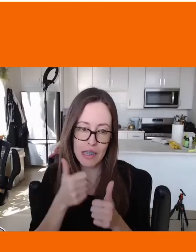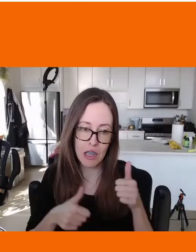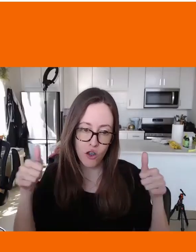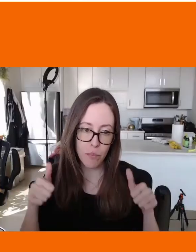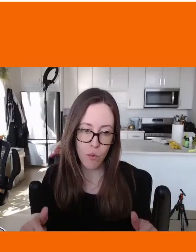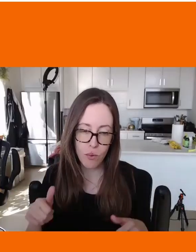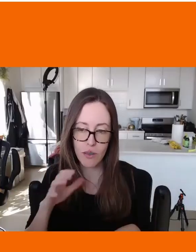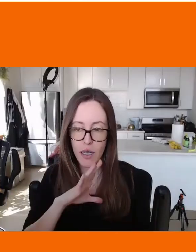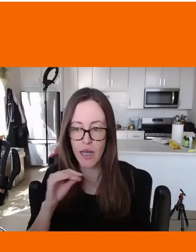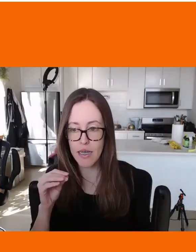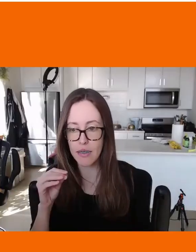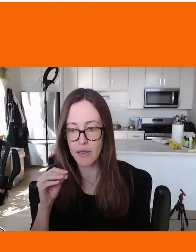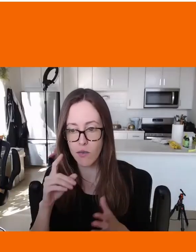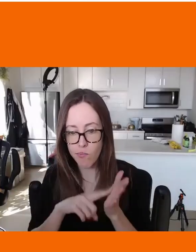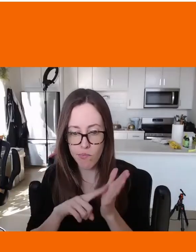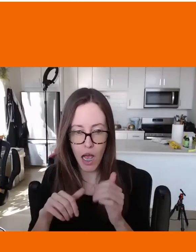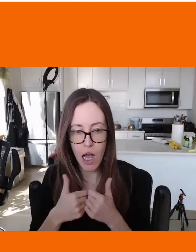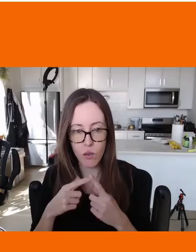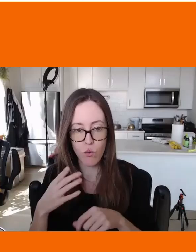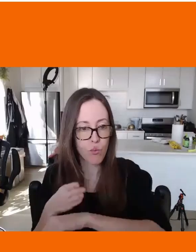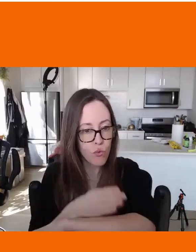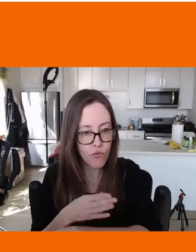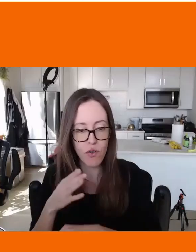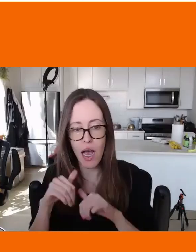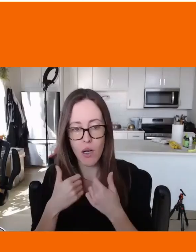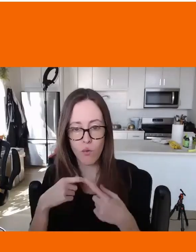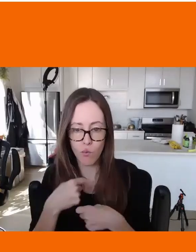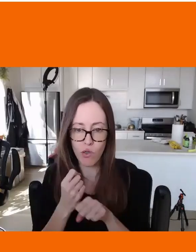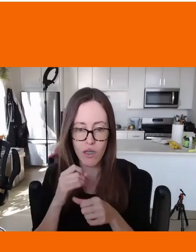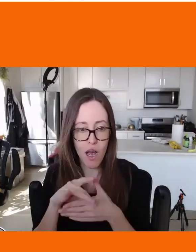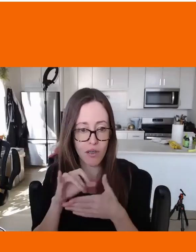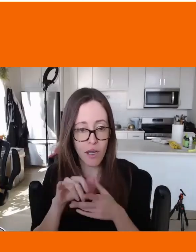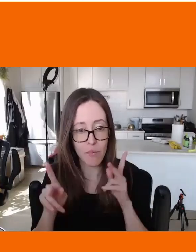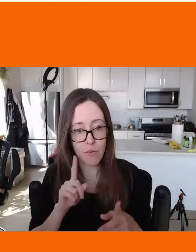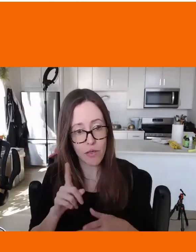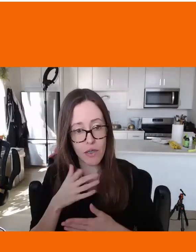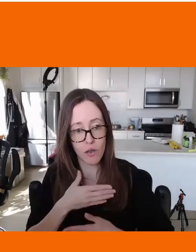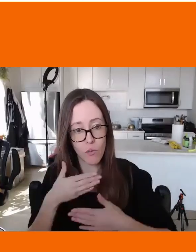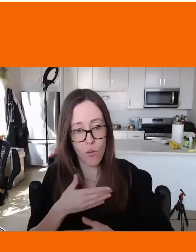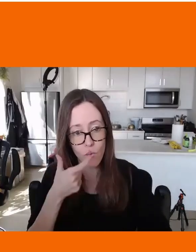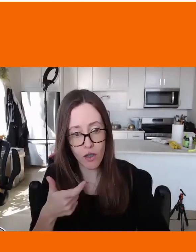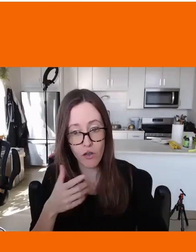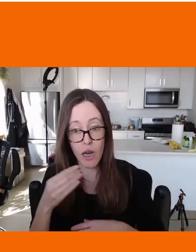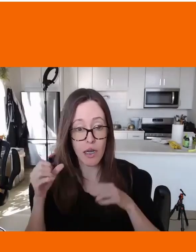of each post to figure out what works and how to improve our processes. I found that there's nothing